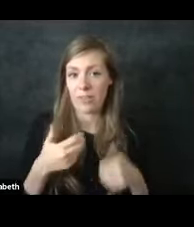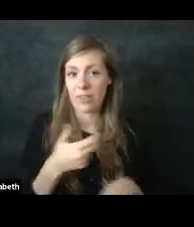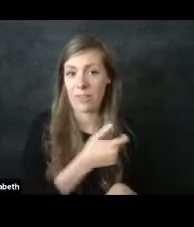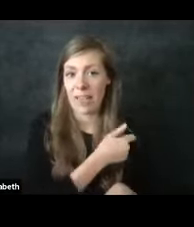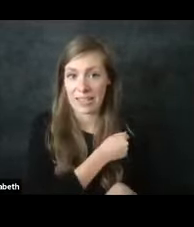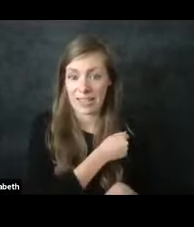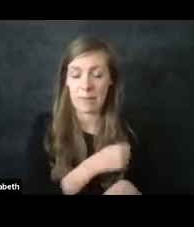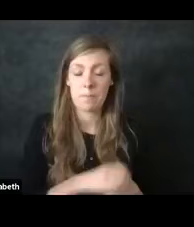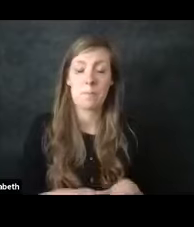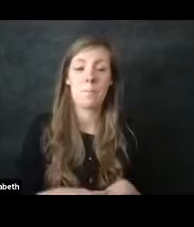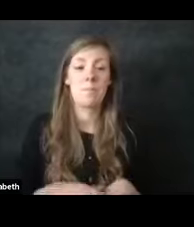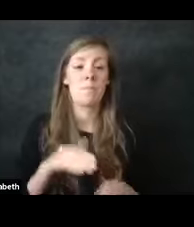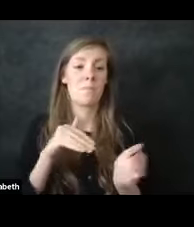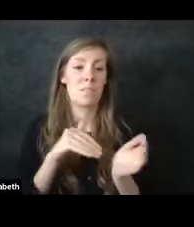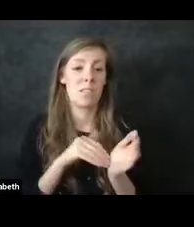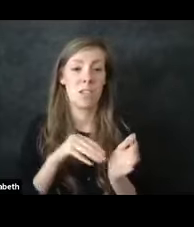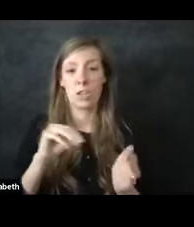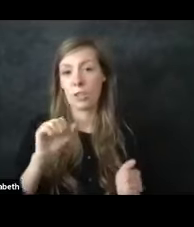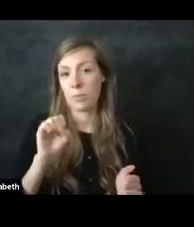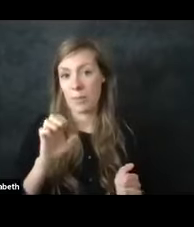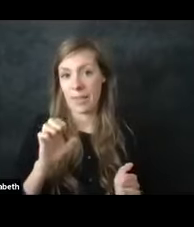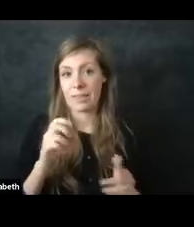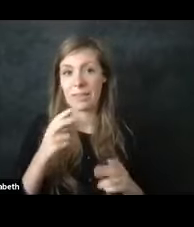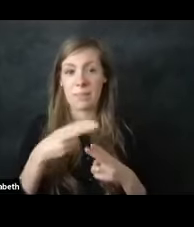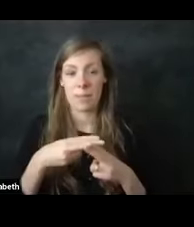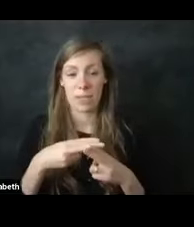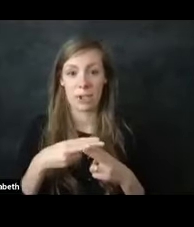Mace mentioned, an FDA advisory panel yesterday took the